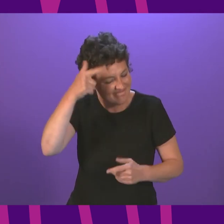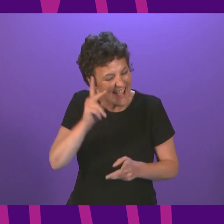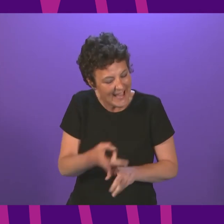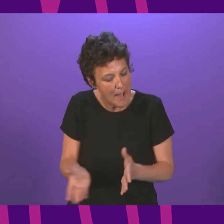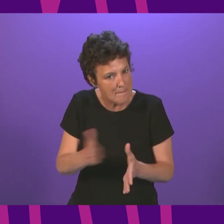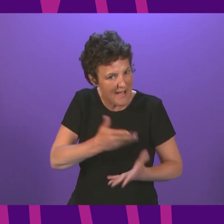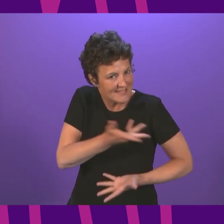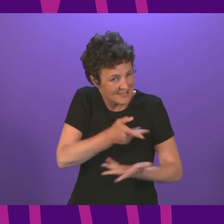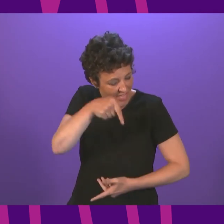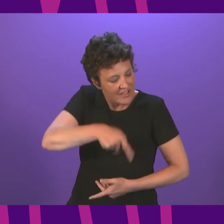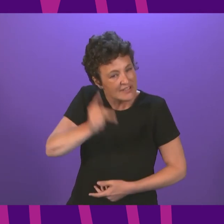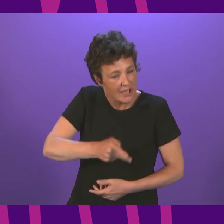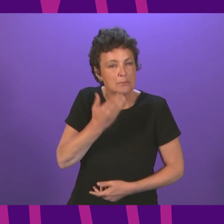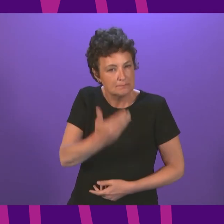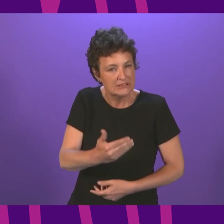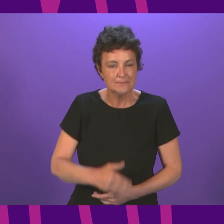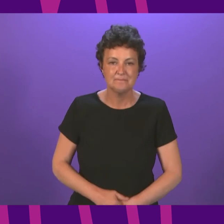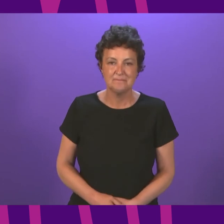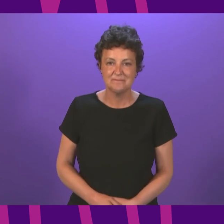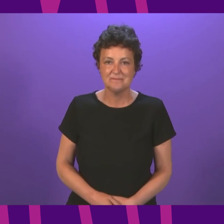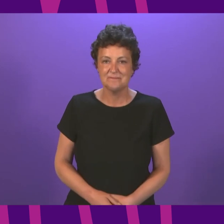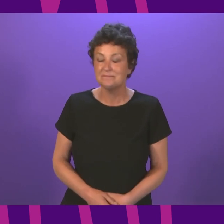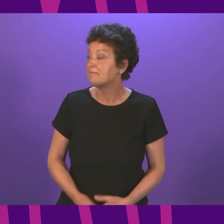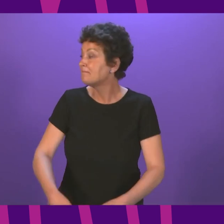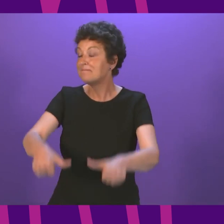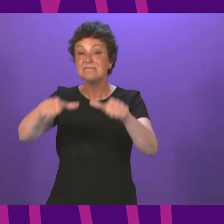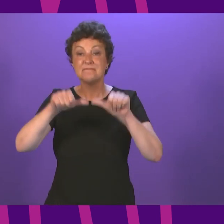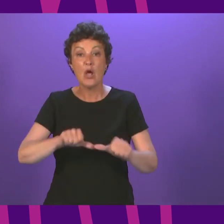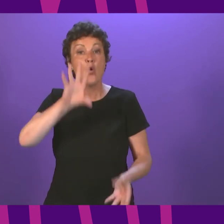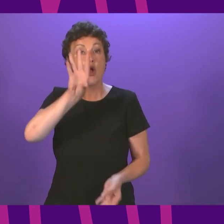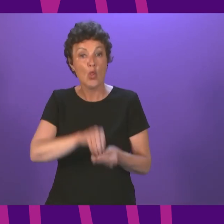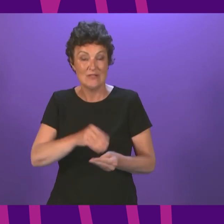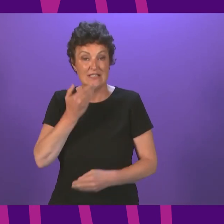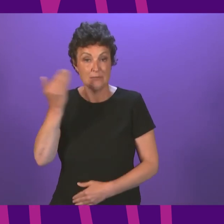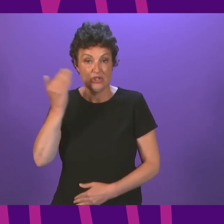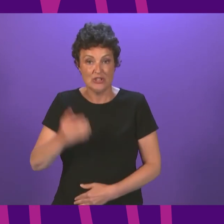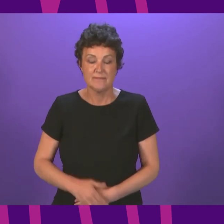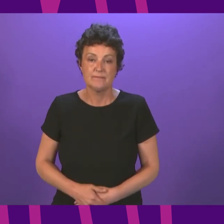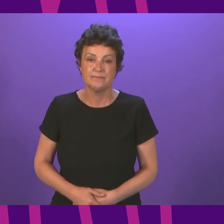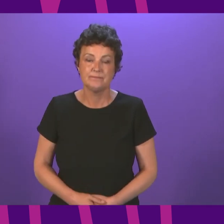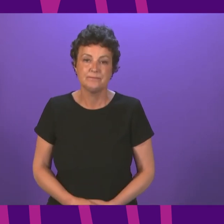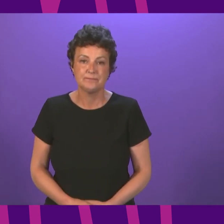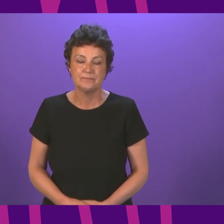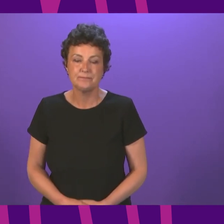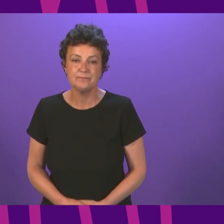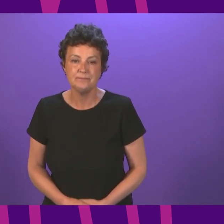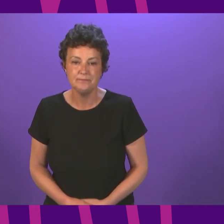in over the course of this week. As Mark Griffin stated, this is not how the Scottish Parliament